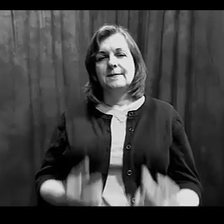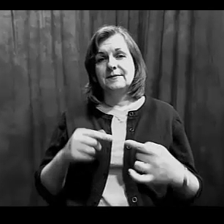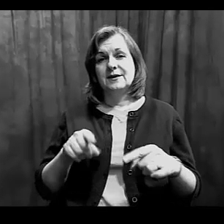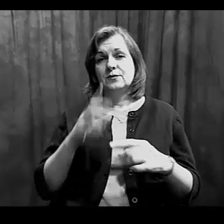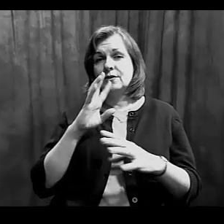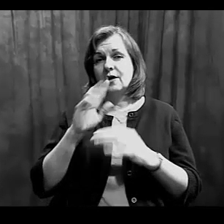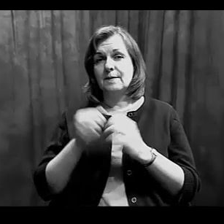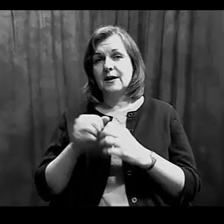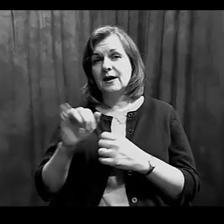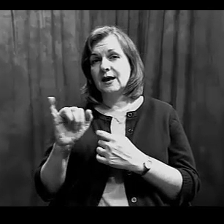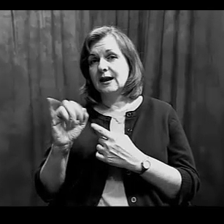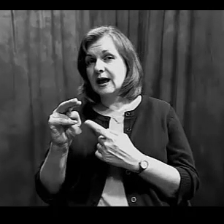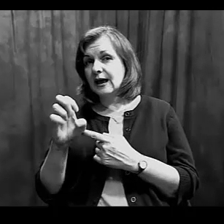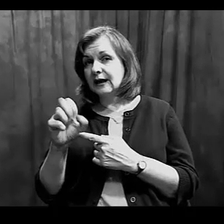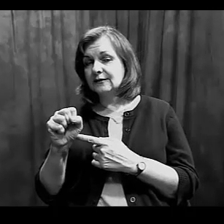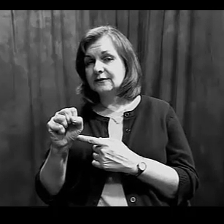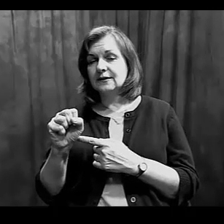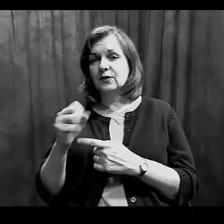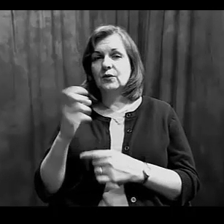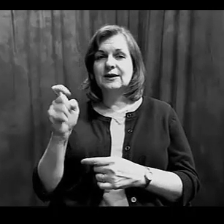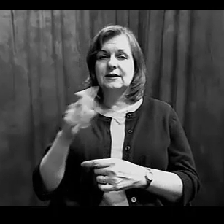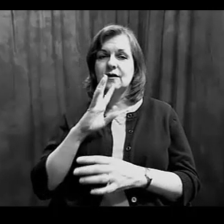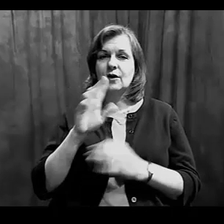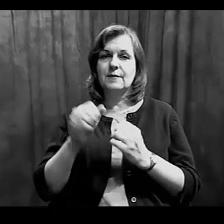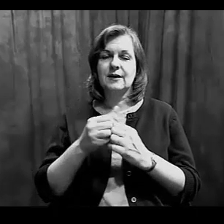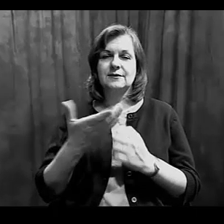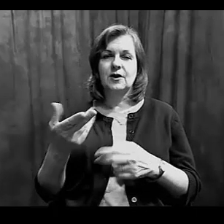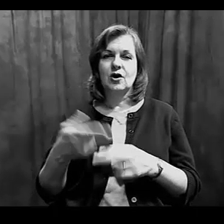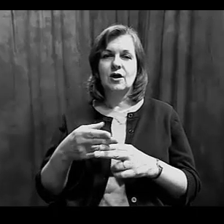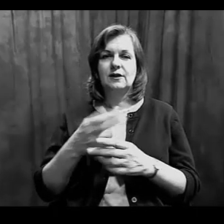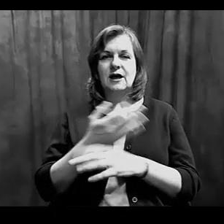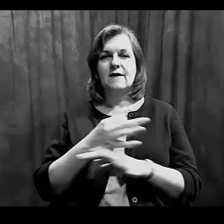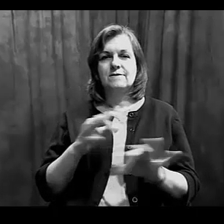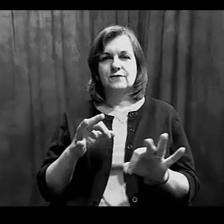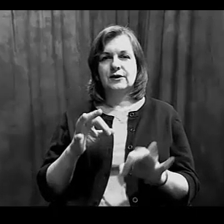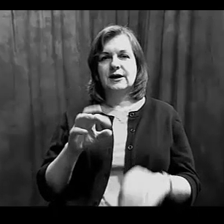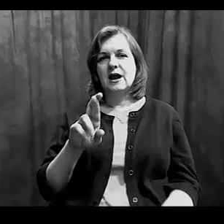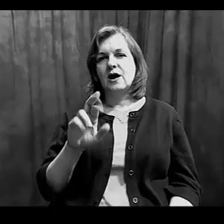ions or electrons is this ideaof something known as free radicals